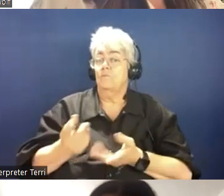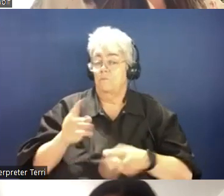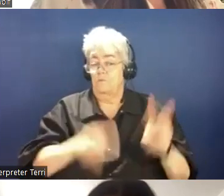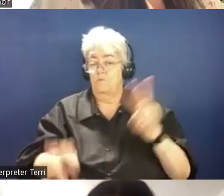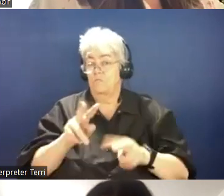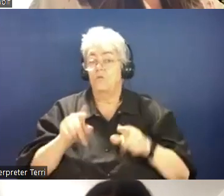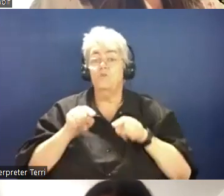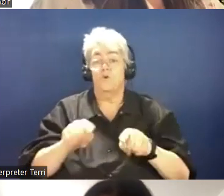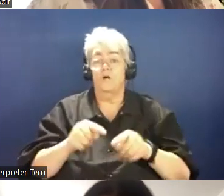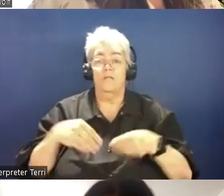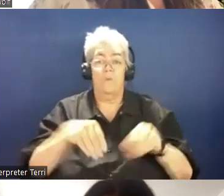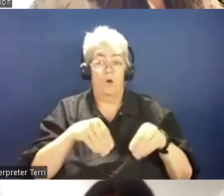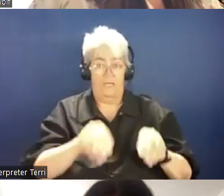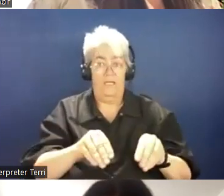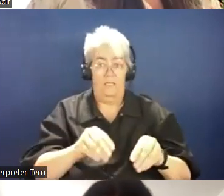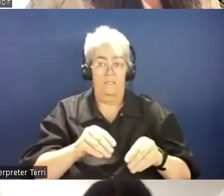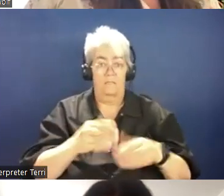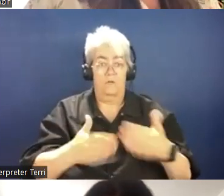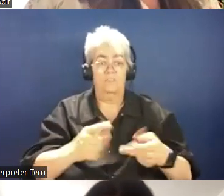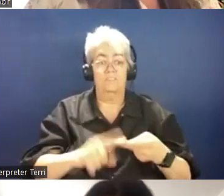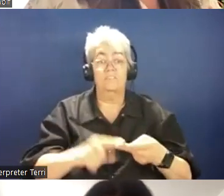The next bill that did pass, and had much less attention,